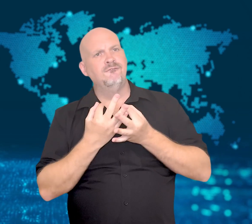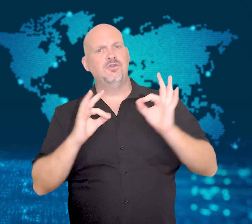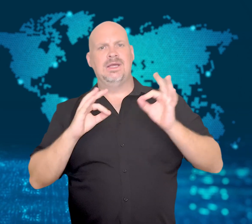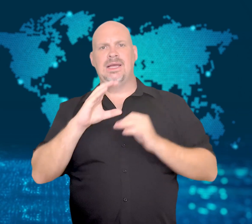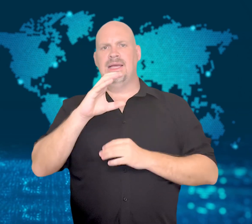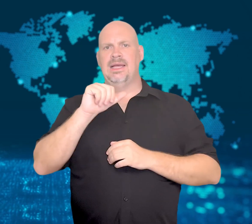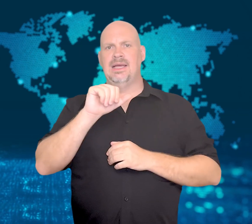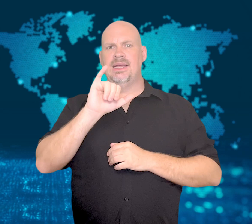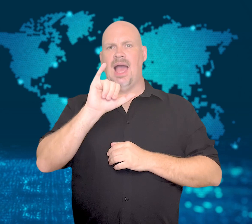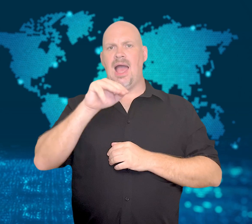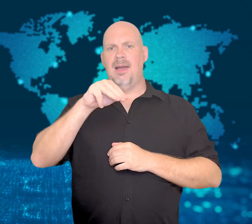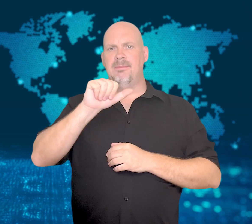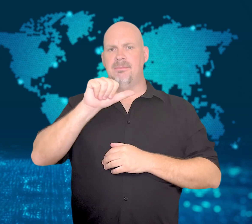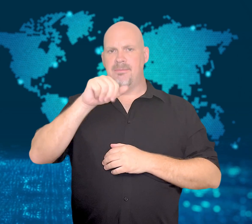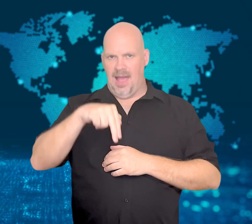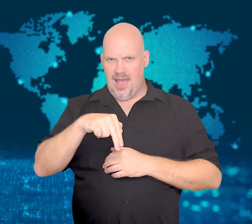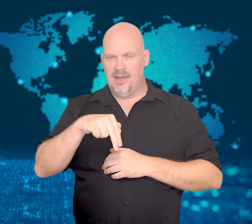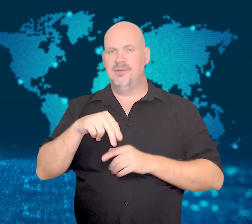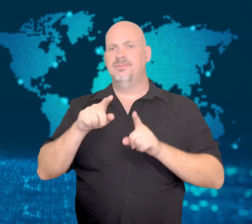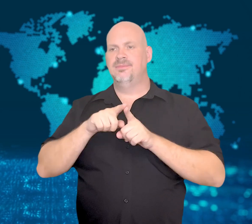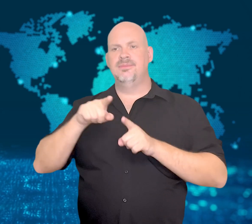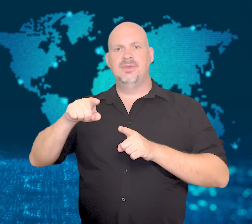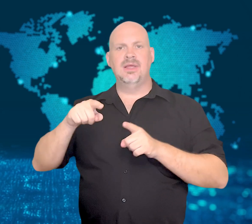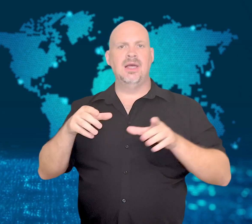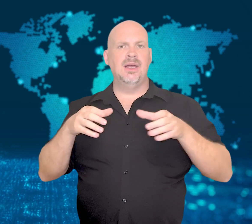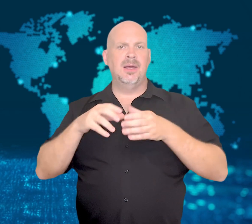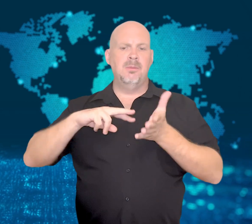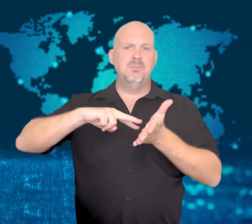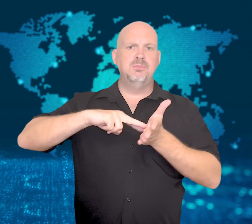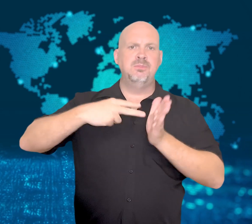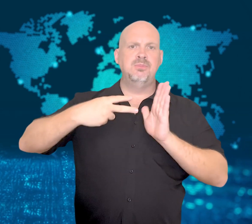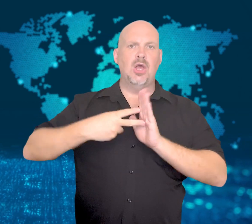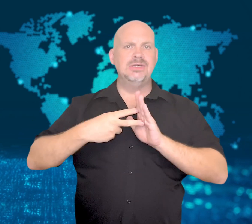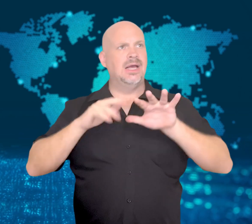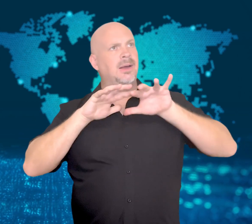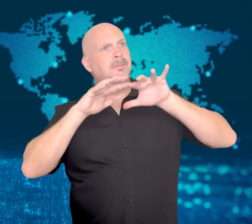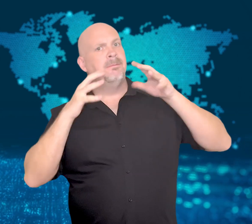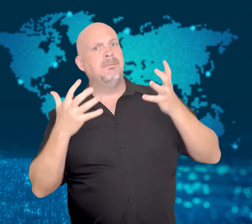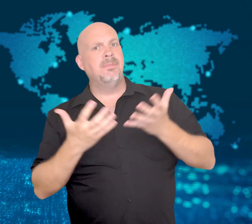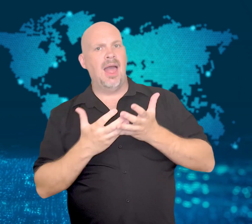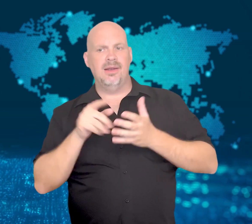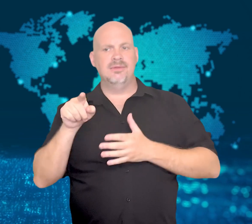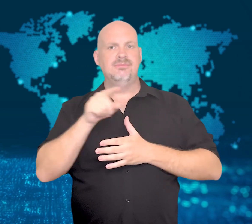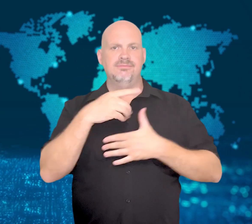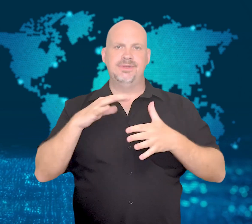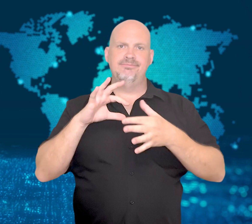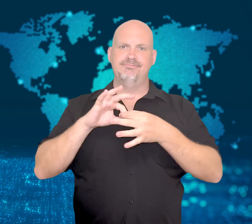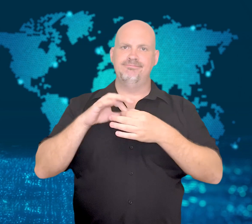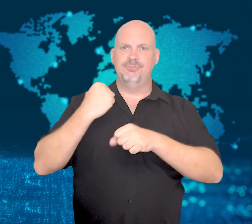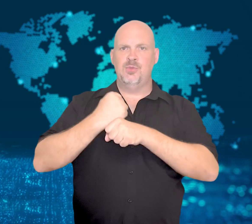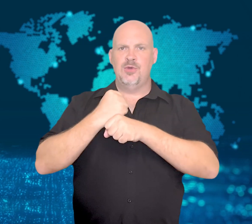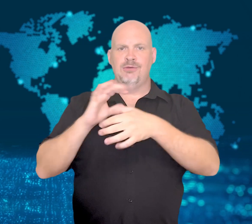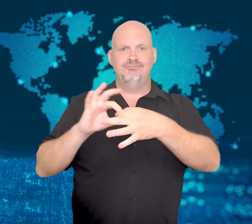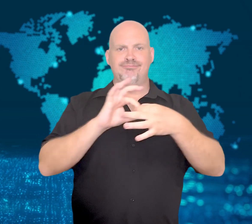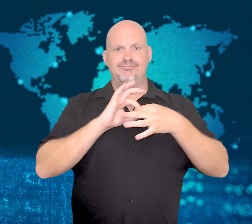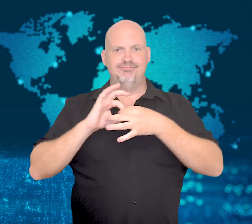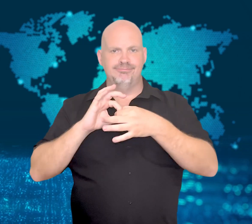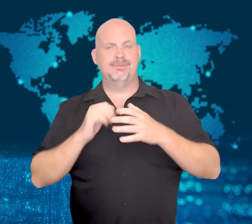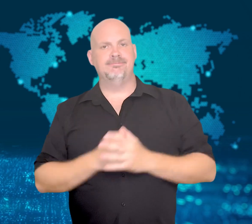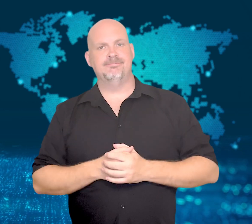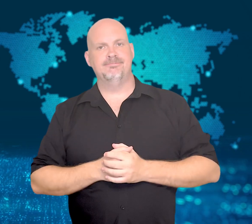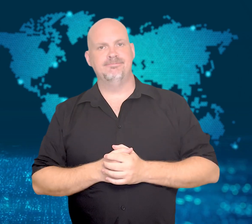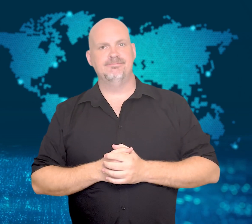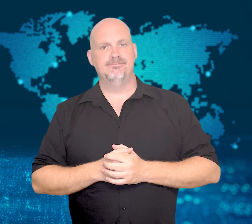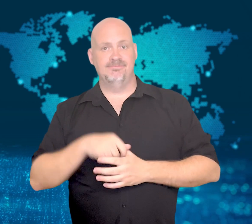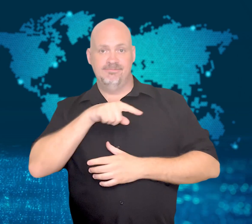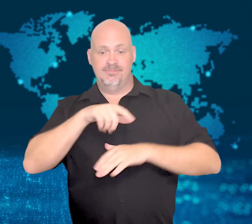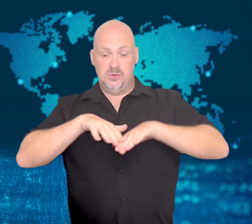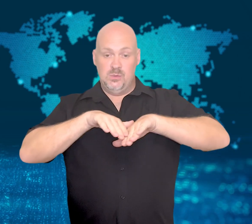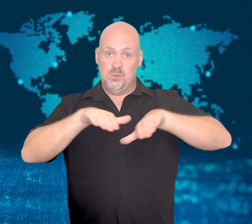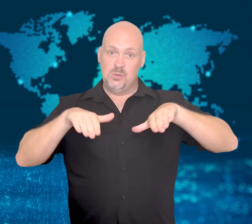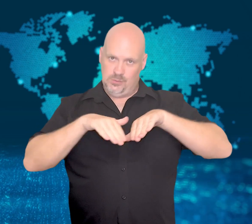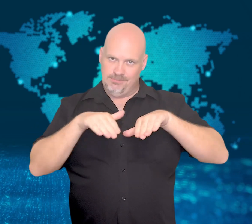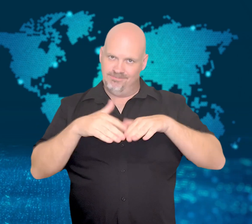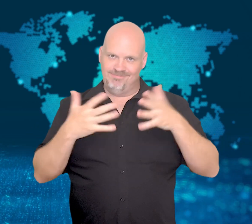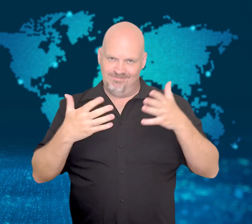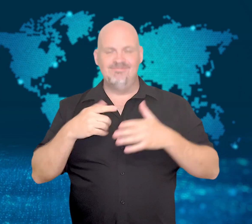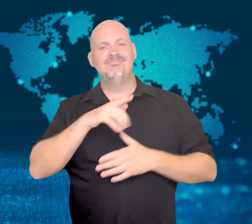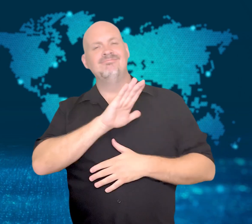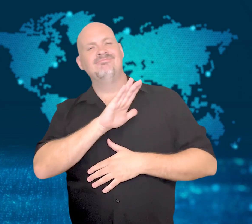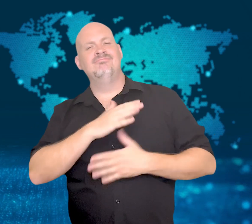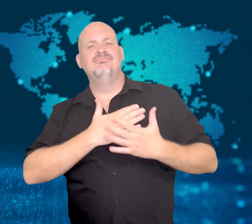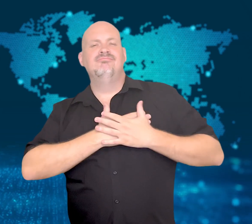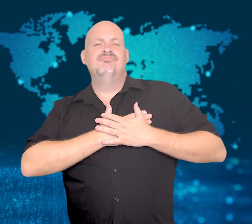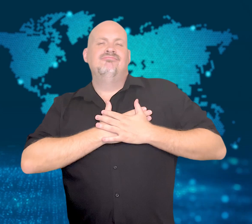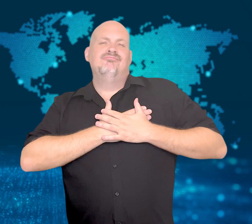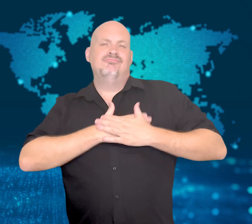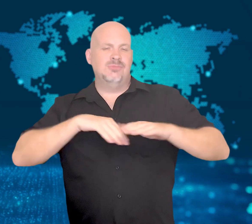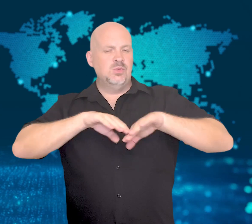and his desire to lessen the impact humans have on the ocean.